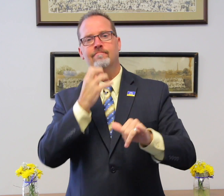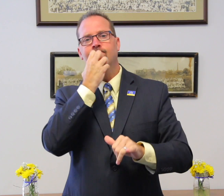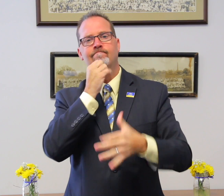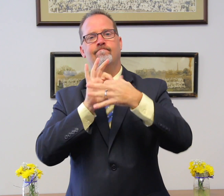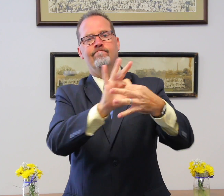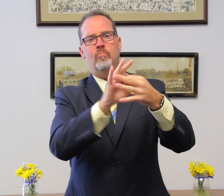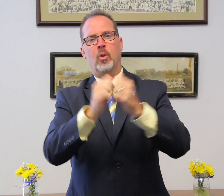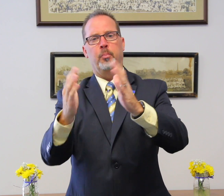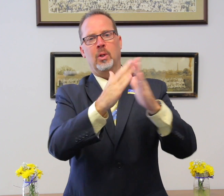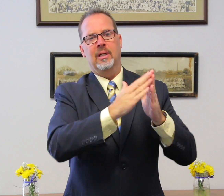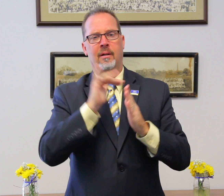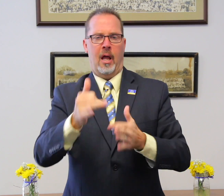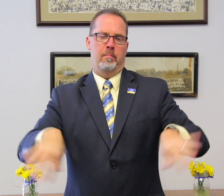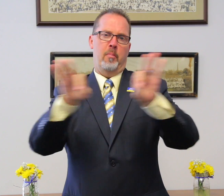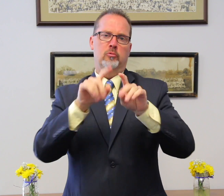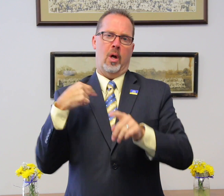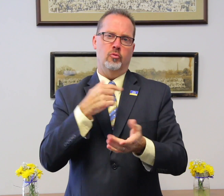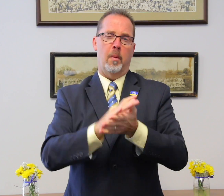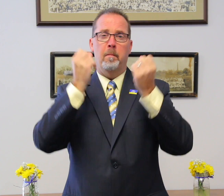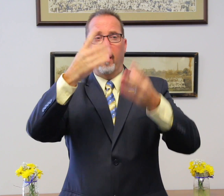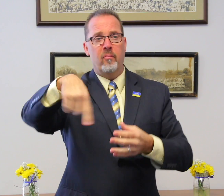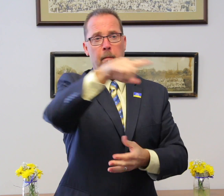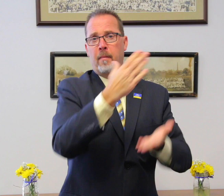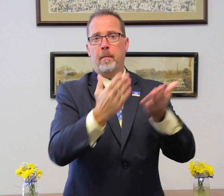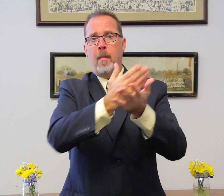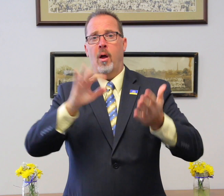all of this outreach and support is to show that PSD values our partnerships